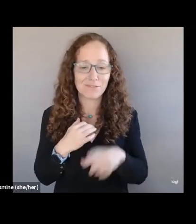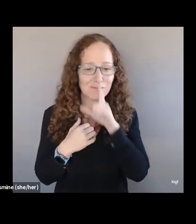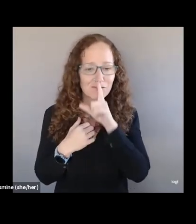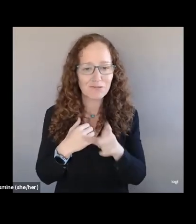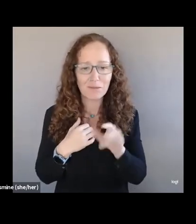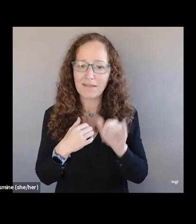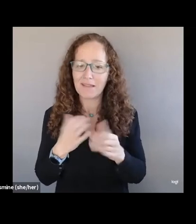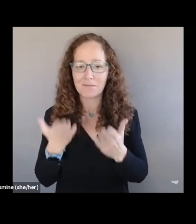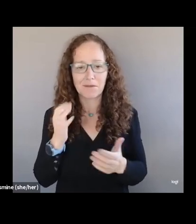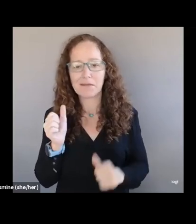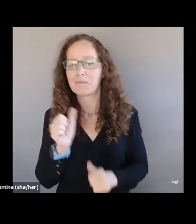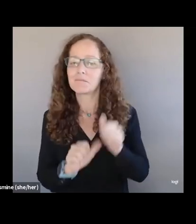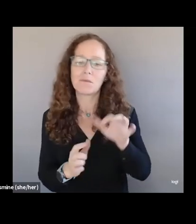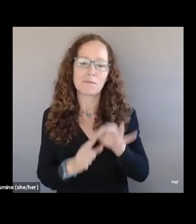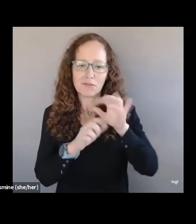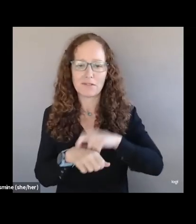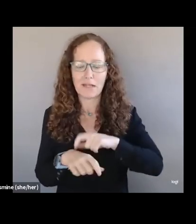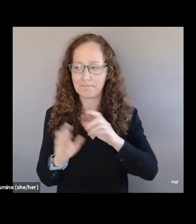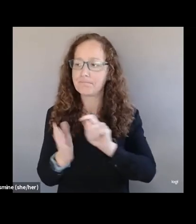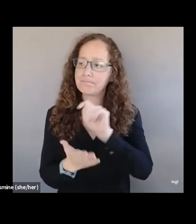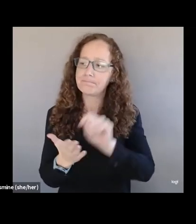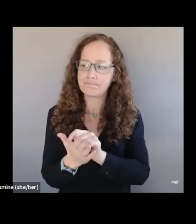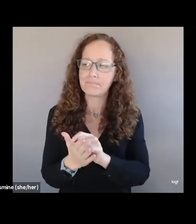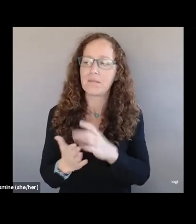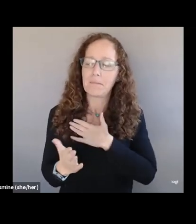special time in my life. So I'm honored to be with you here.